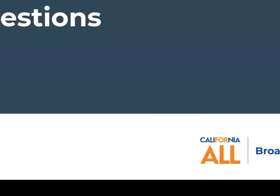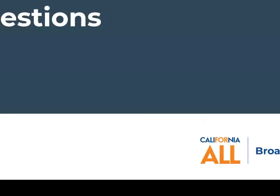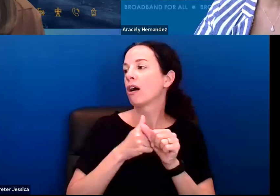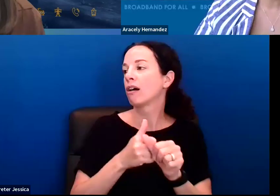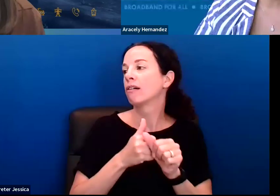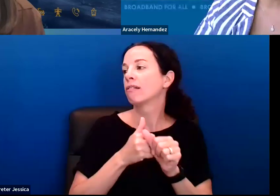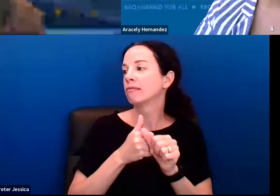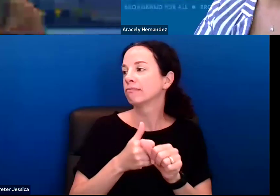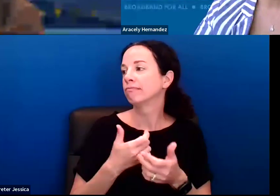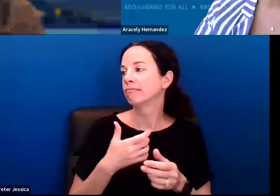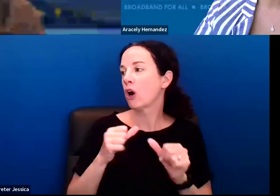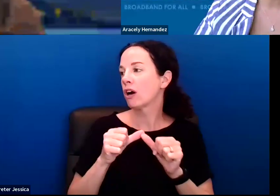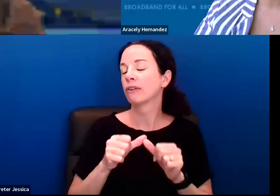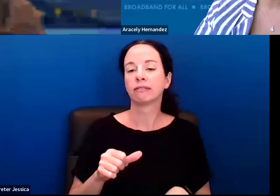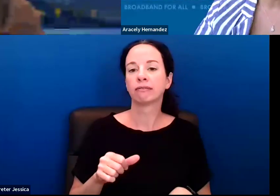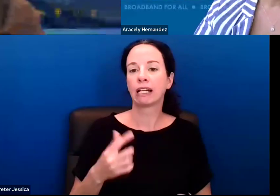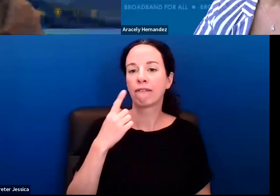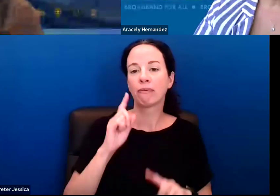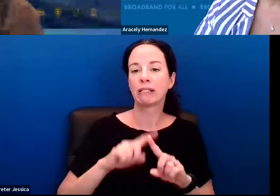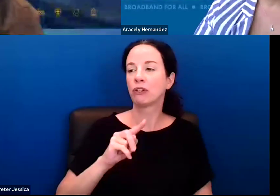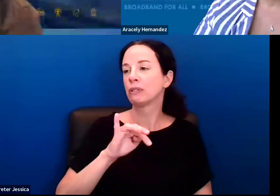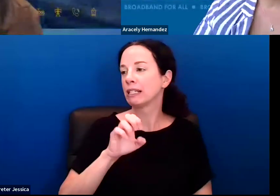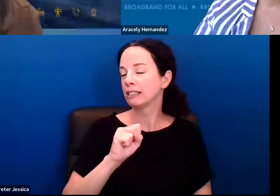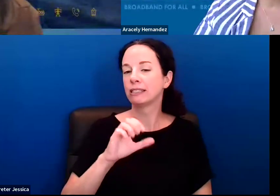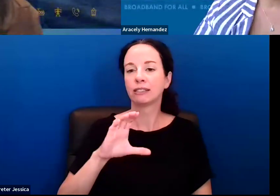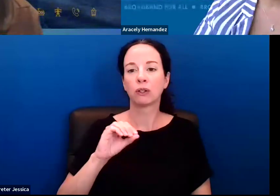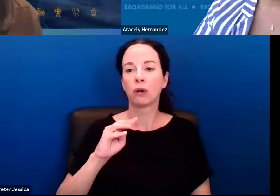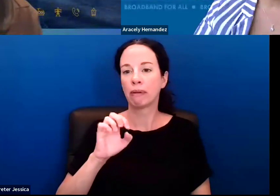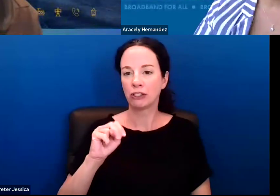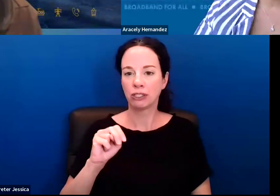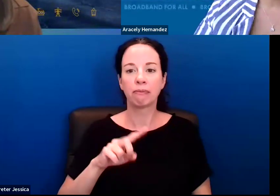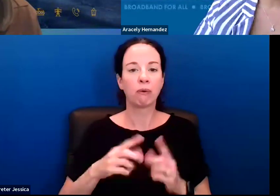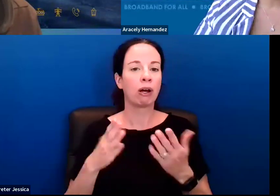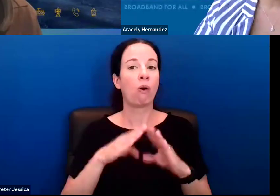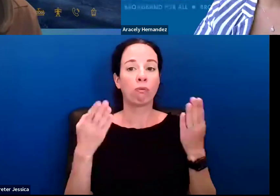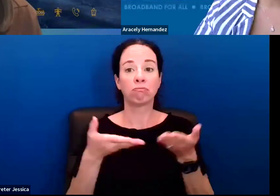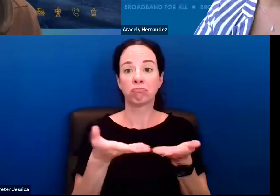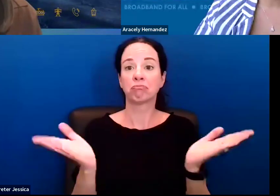on behalf of the Public Utilities Commission. We would like to open up the floor for folks to have